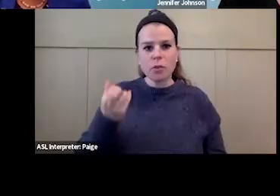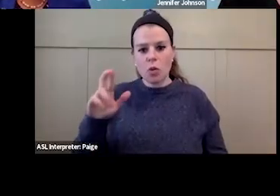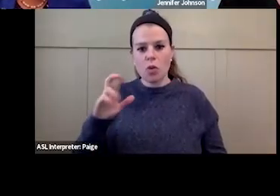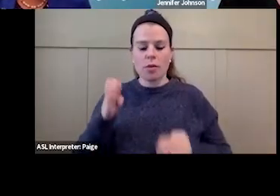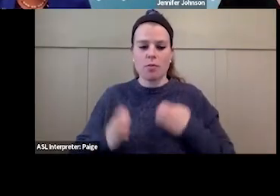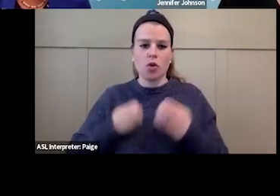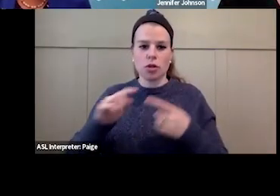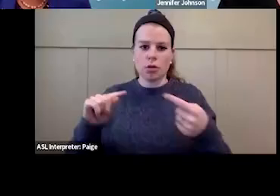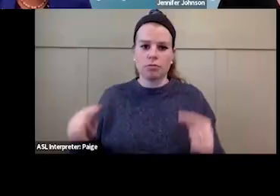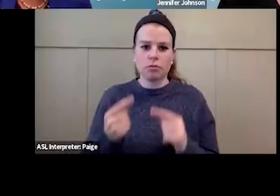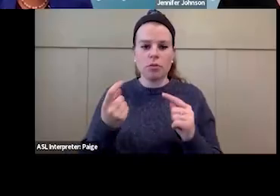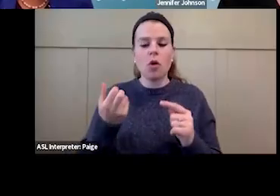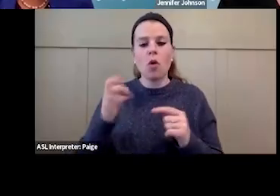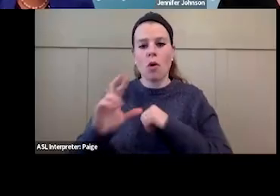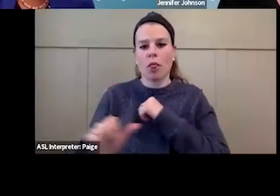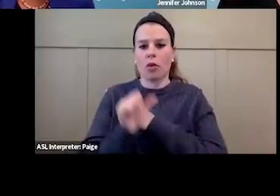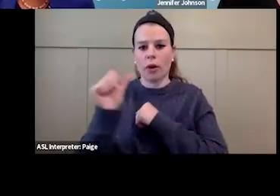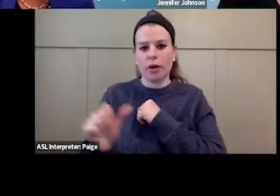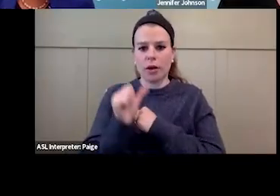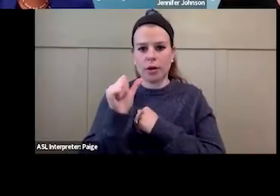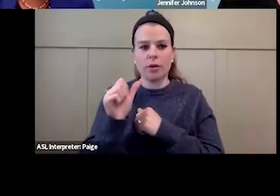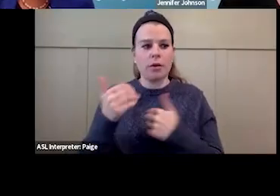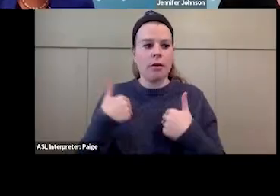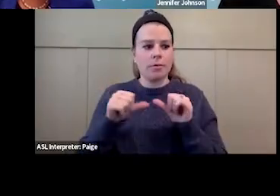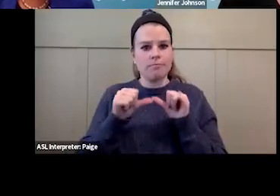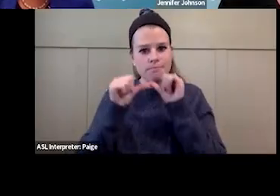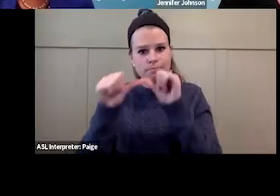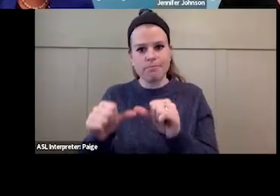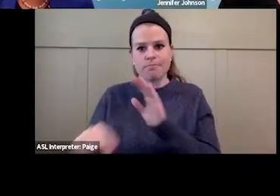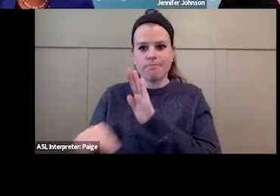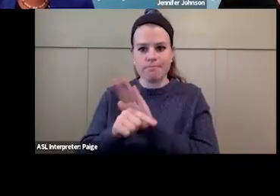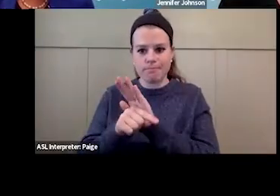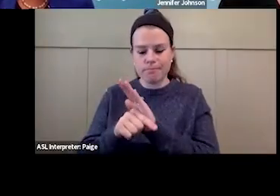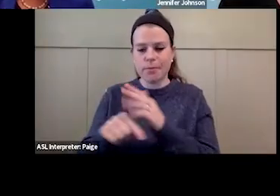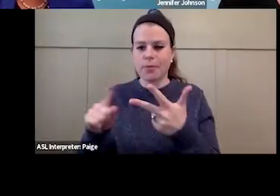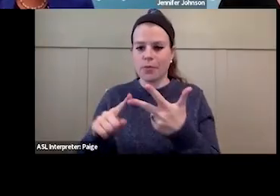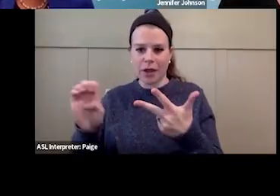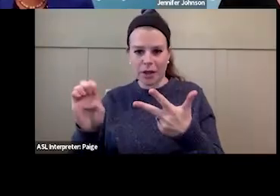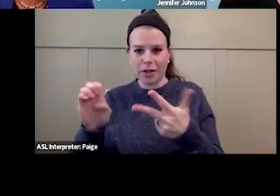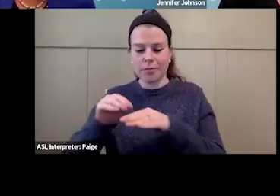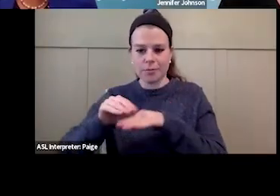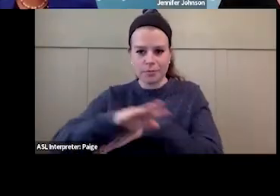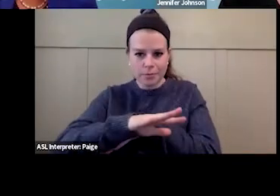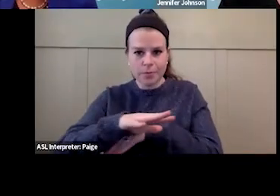harmful or threatening, and that has lasting adverse, third E, effects on the